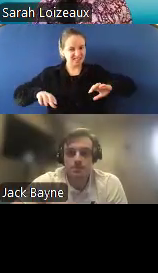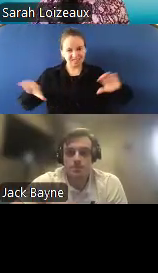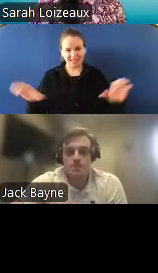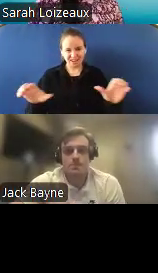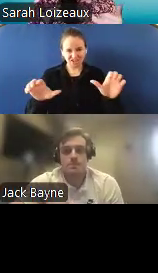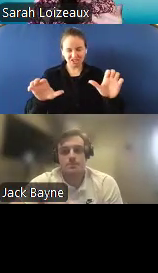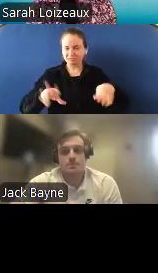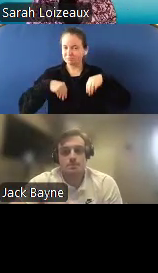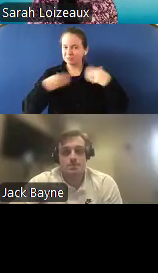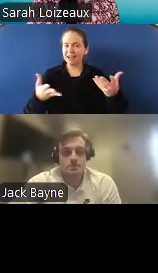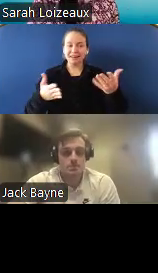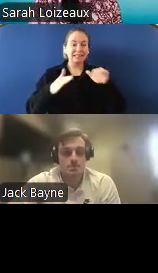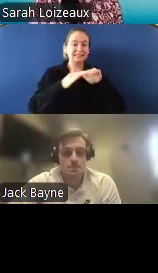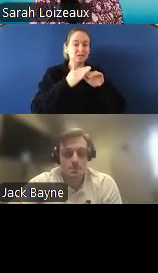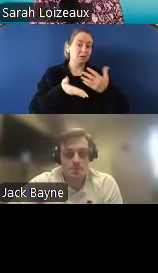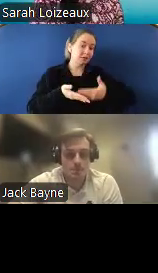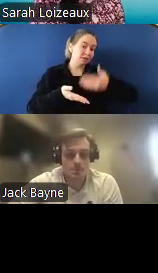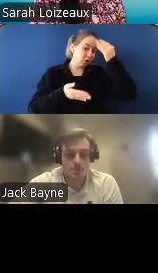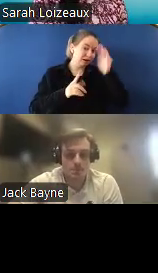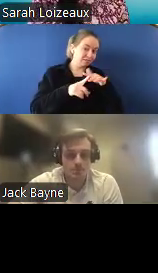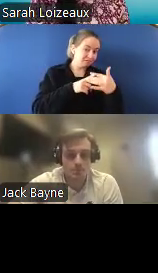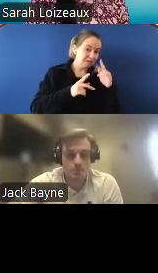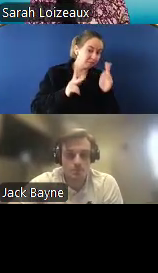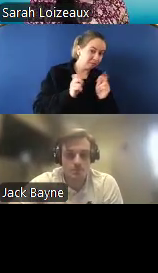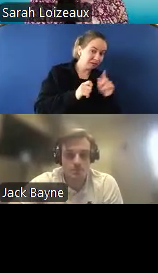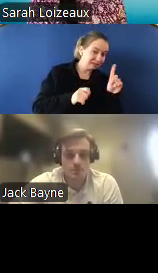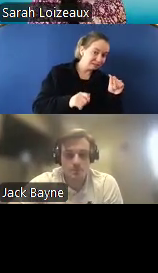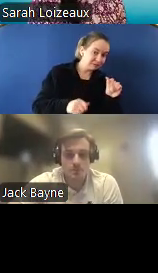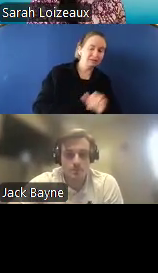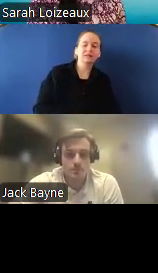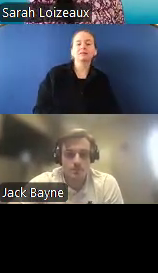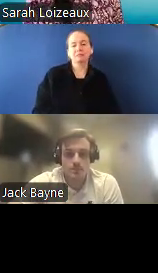providing an accessible learning environment for people with disabilities and other barriers to